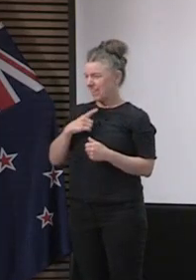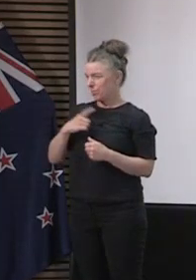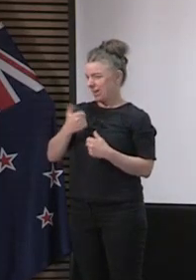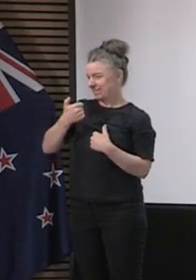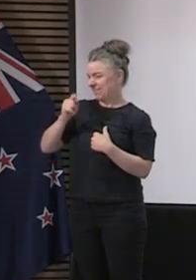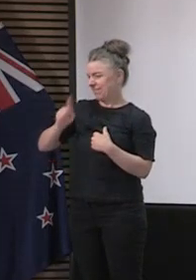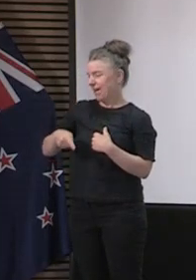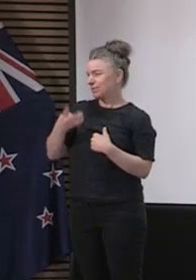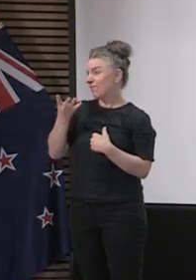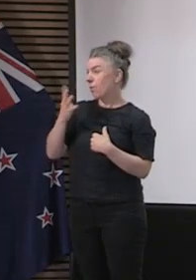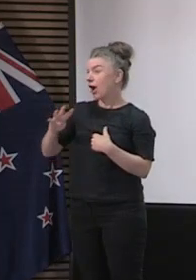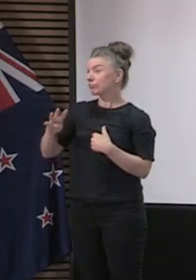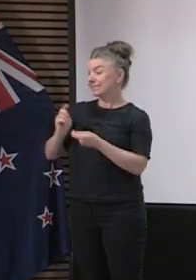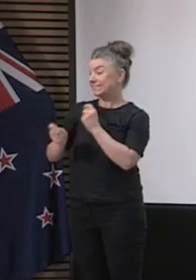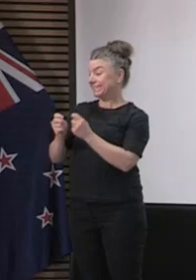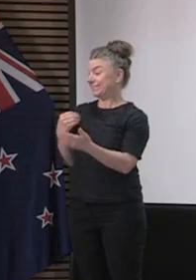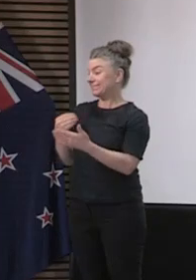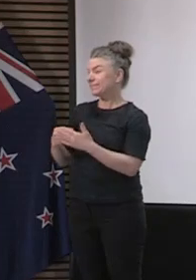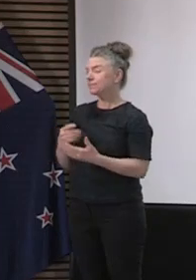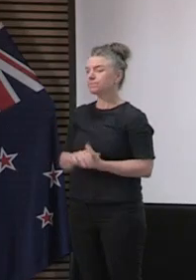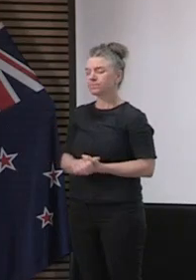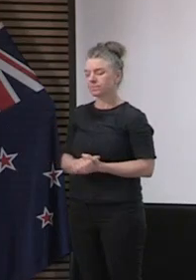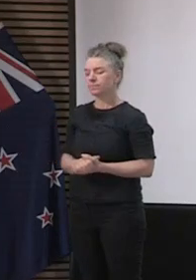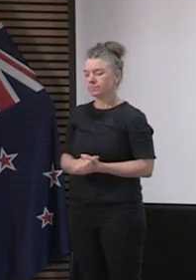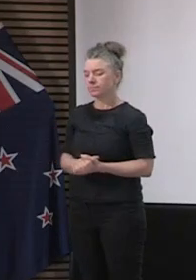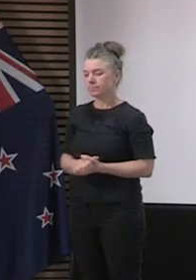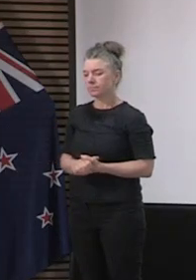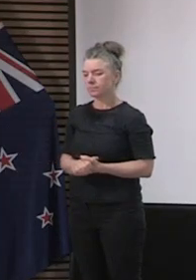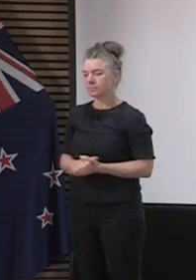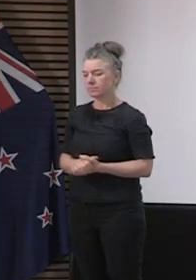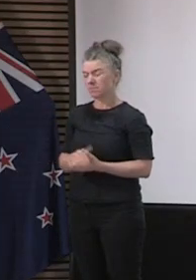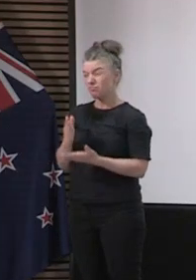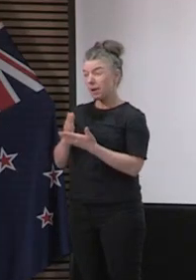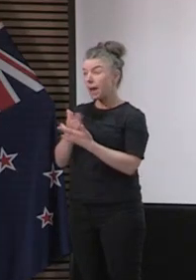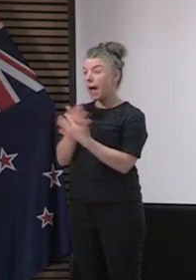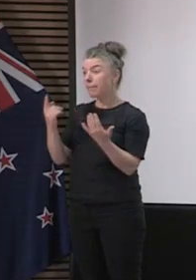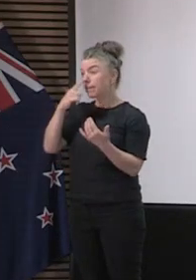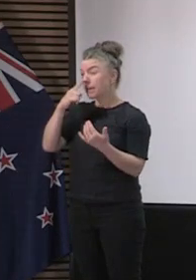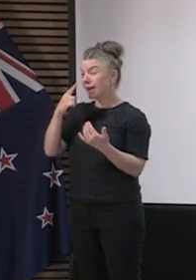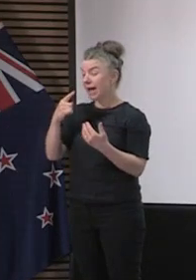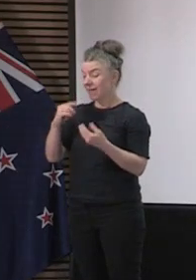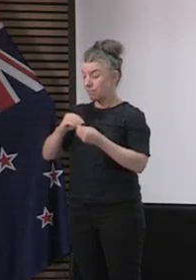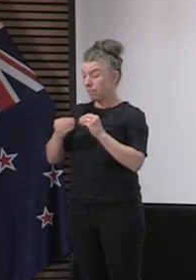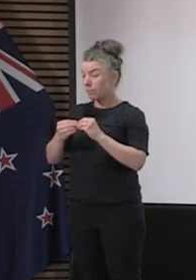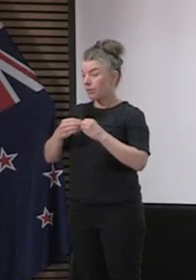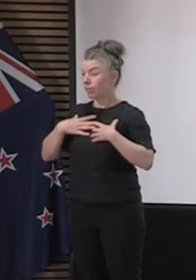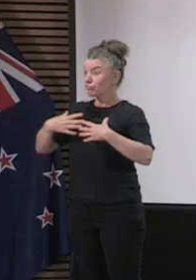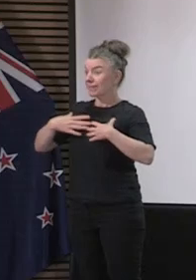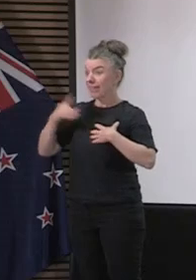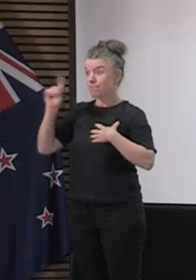rural communities. You have seen that reflected in the 6,400 tests that have been done, because actually, the